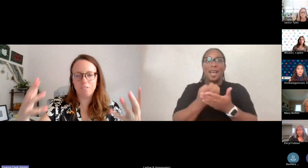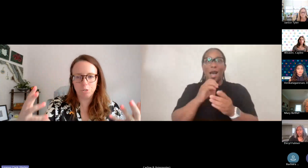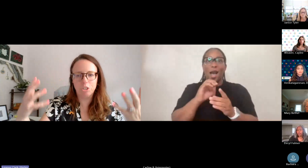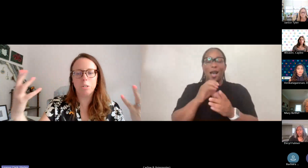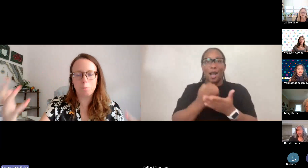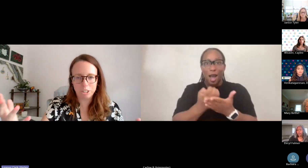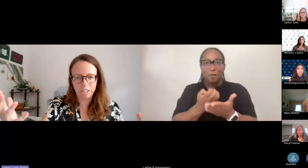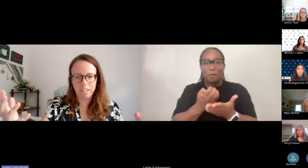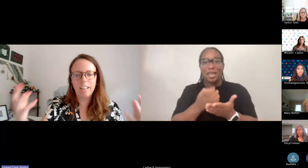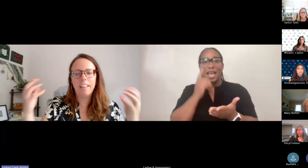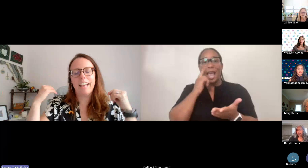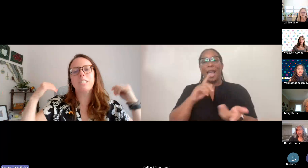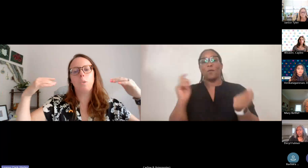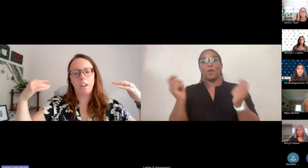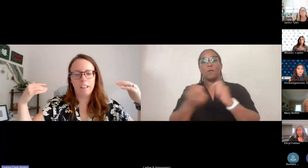And reforms to prevent a future depression.